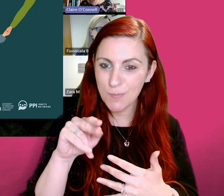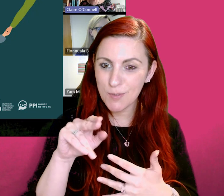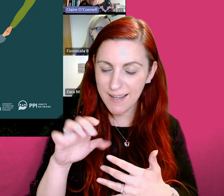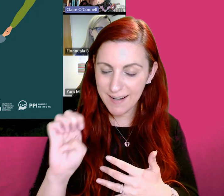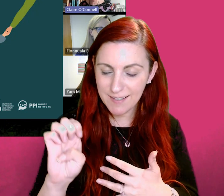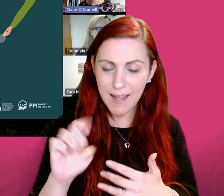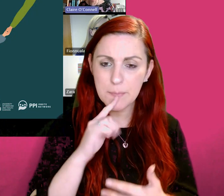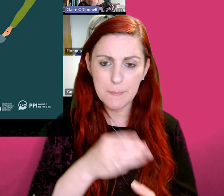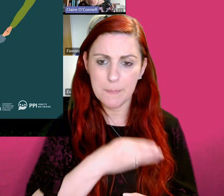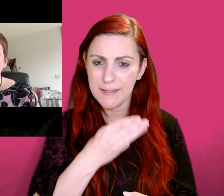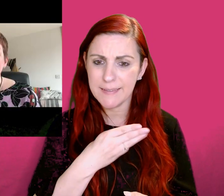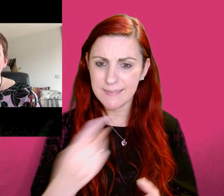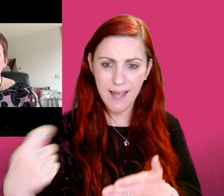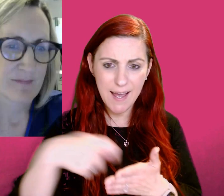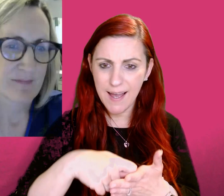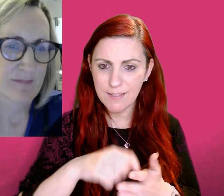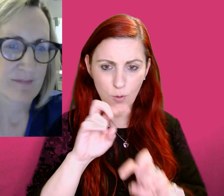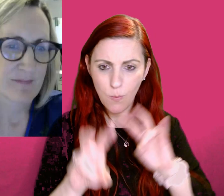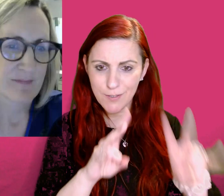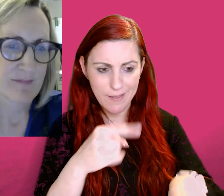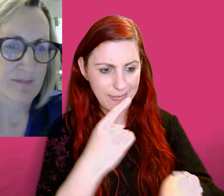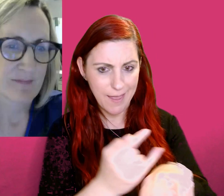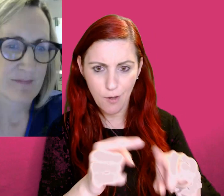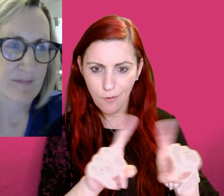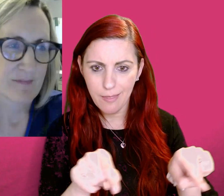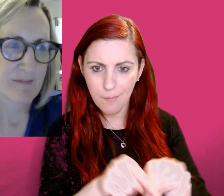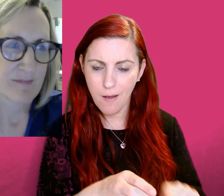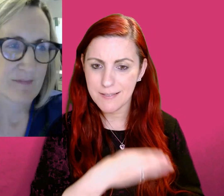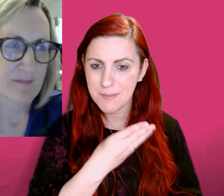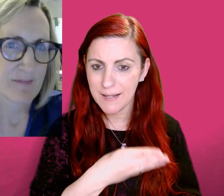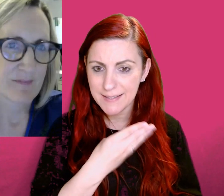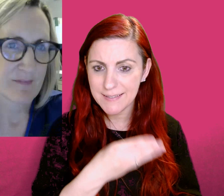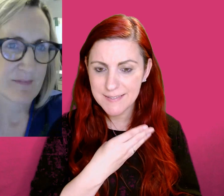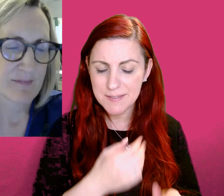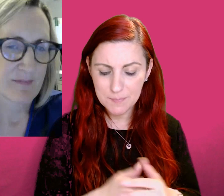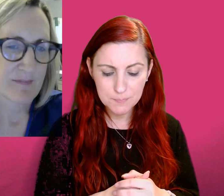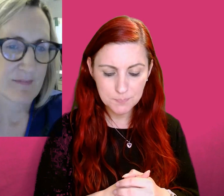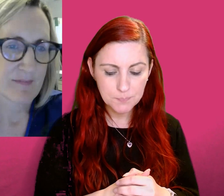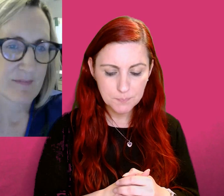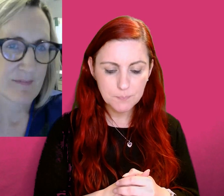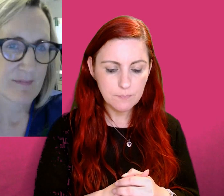do put your questions for Michelle or for any of our speakers into the Q&A panel um you know it's